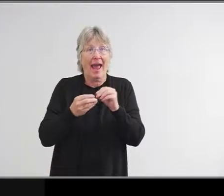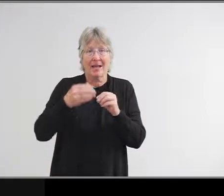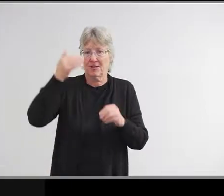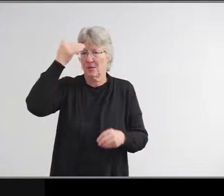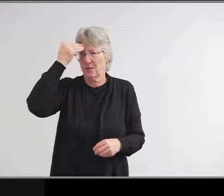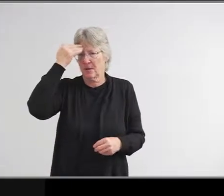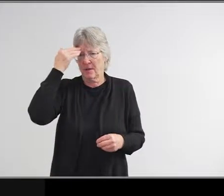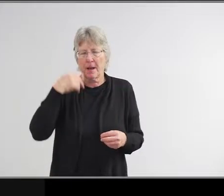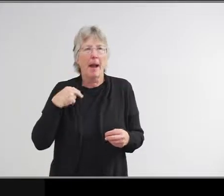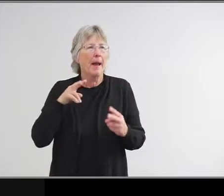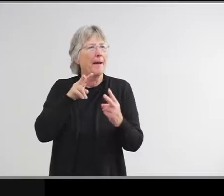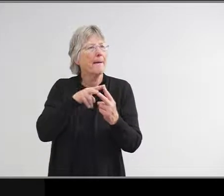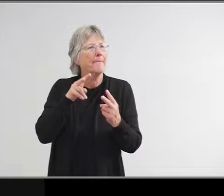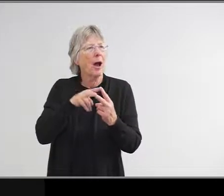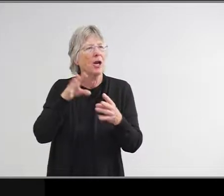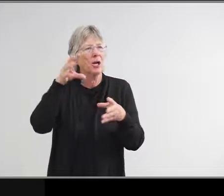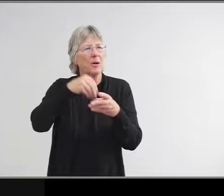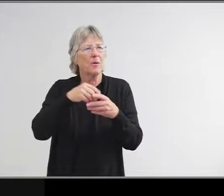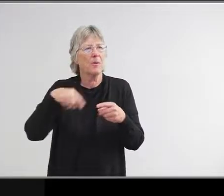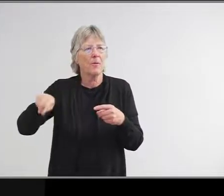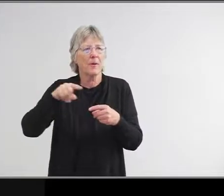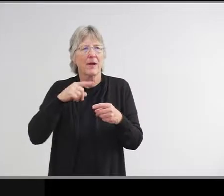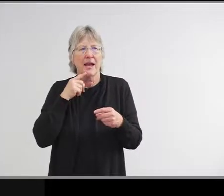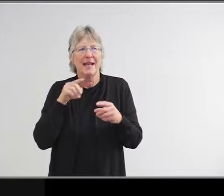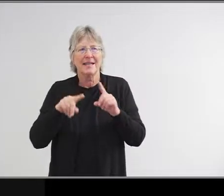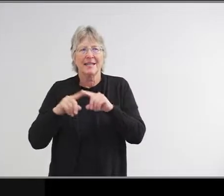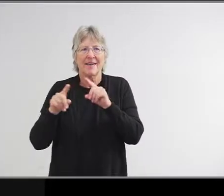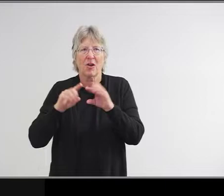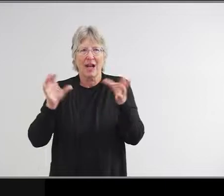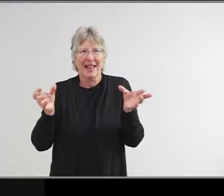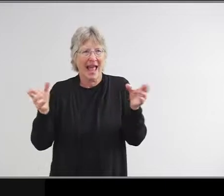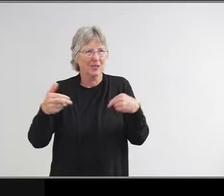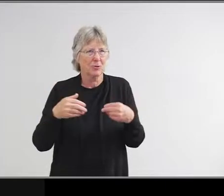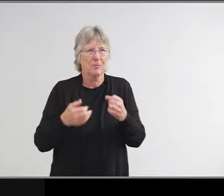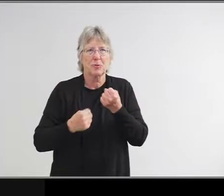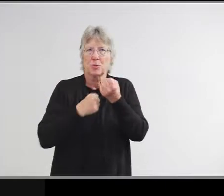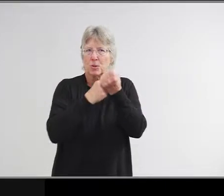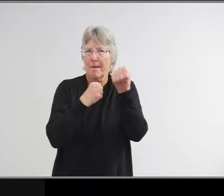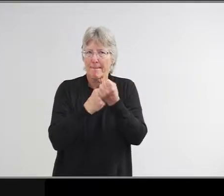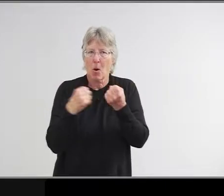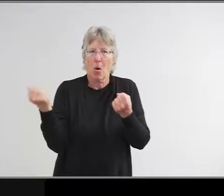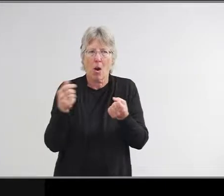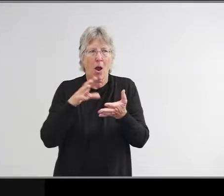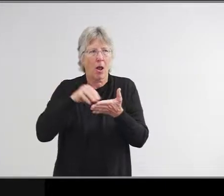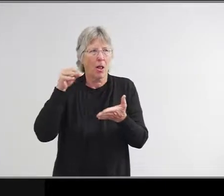in both classrooms and communities to support all learners. Our various roles at the high school sites include,